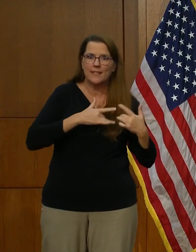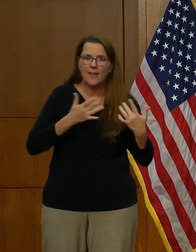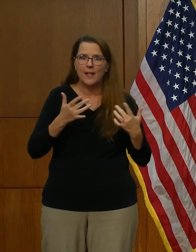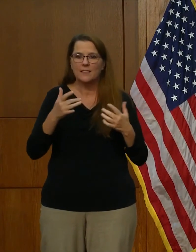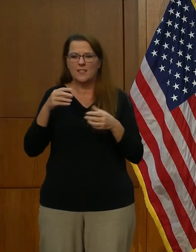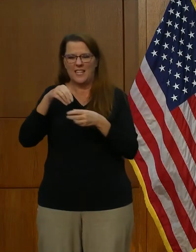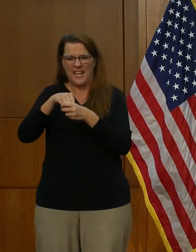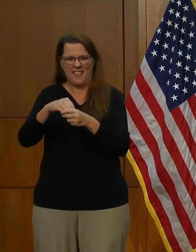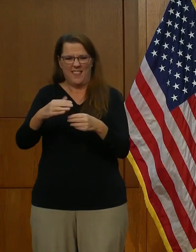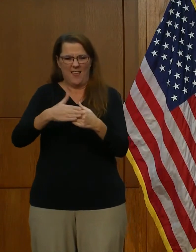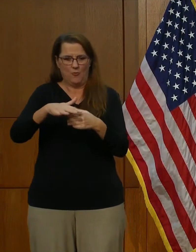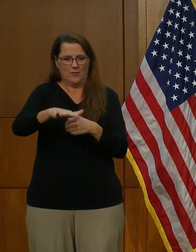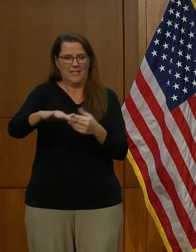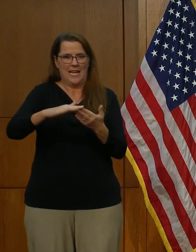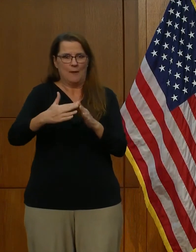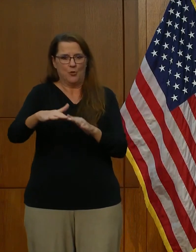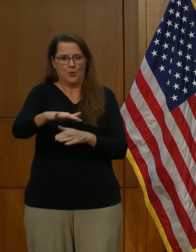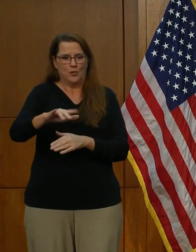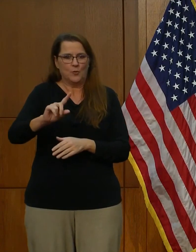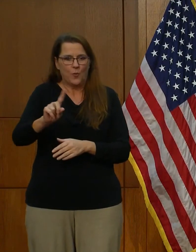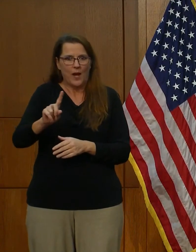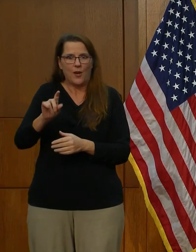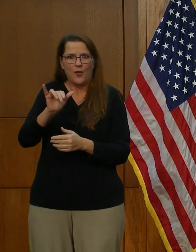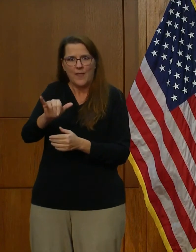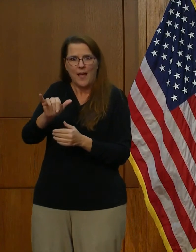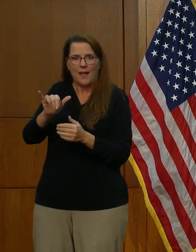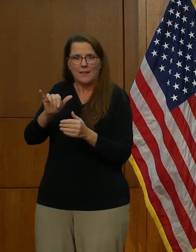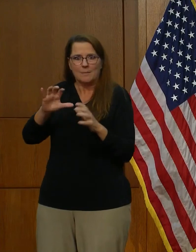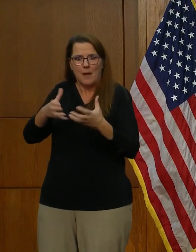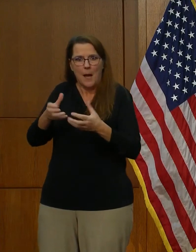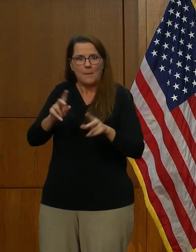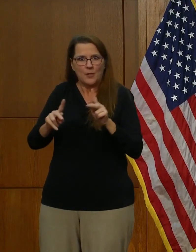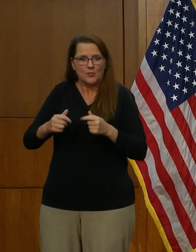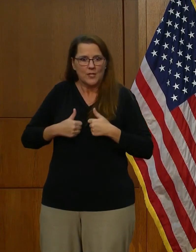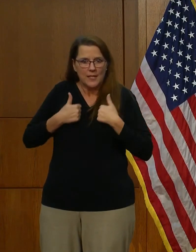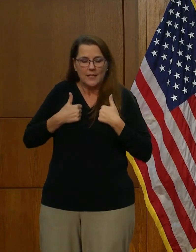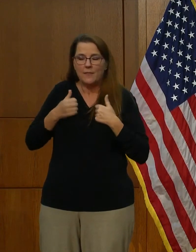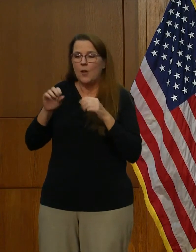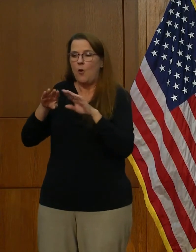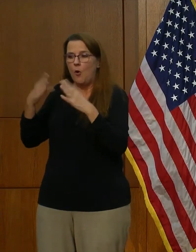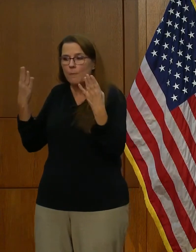FACING EVENTS, THE MORE THAT WE GET OUT INTO THE NEIGHBORHOODS WHERE MANY UNDOCUMENTED